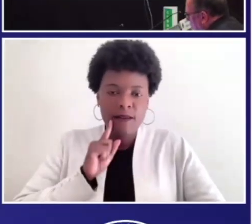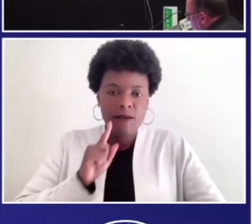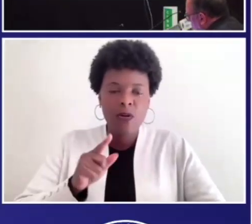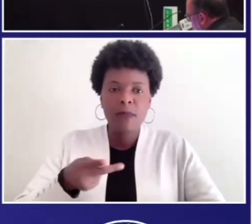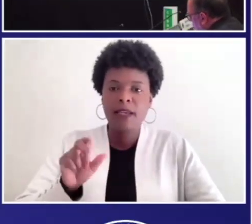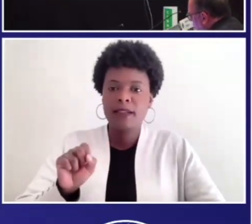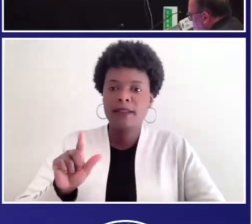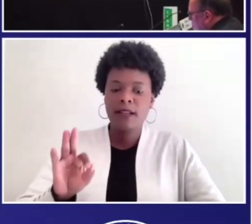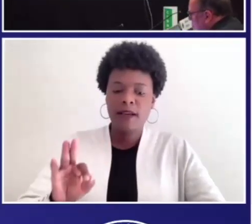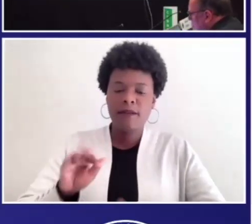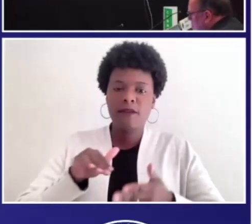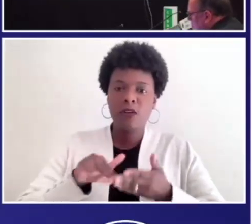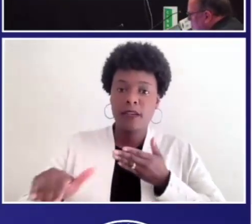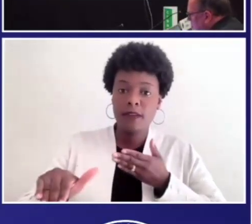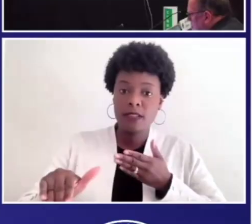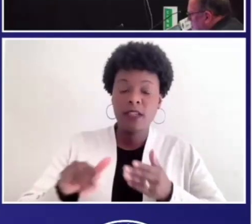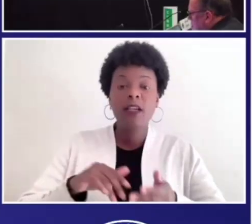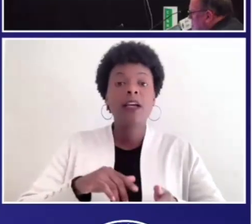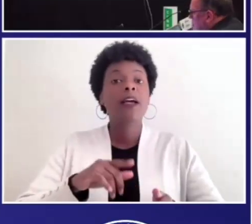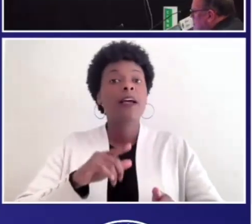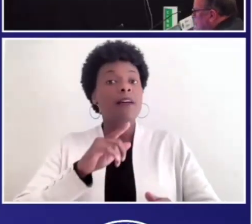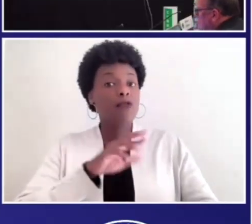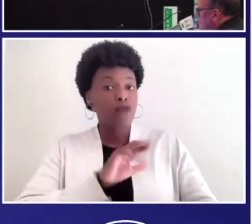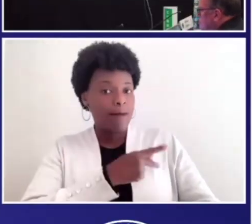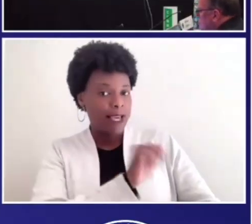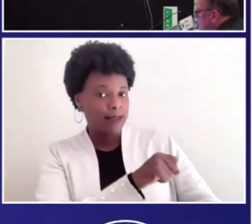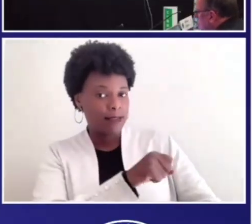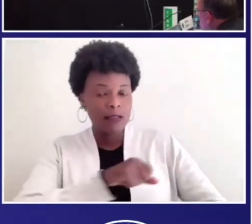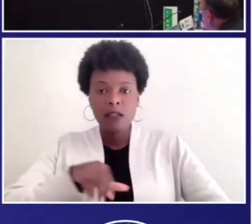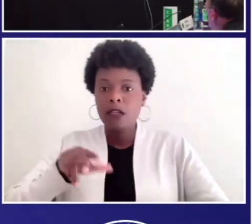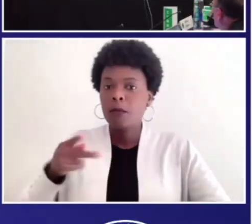forgiveness. It does under RAP, but it does not qualify for PSLF.